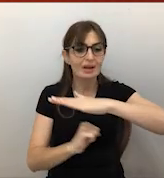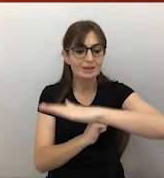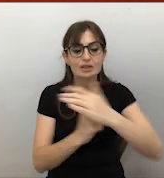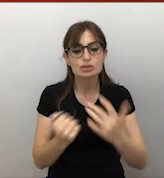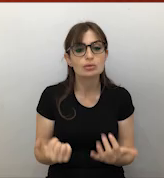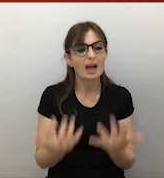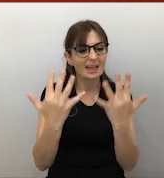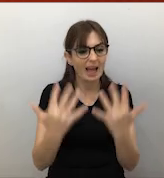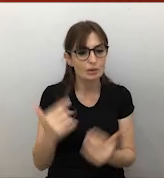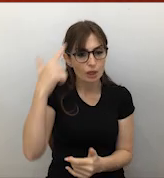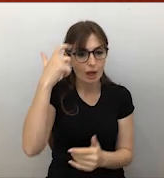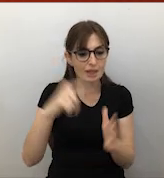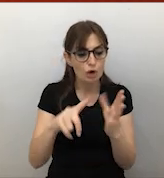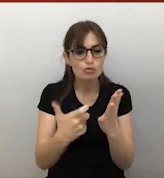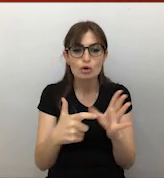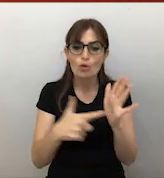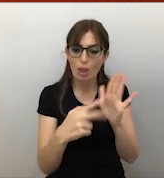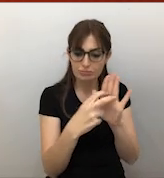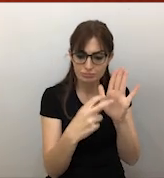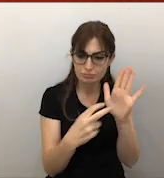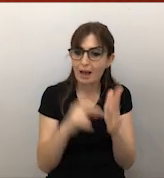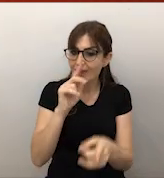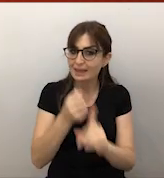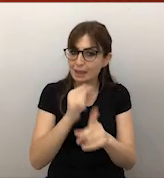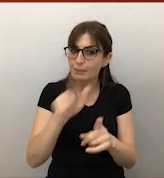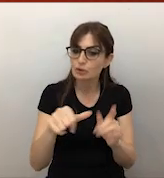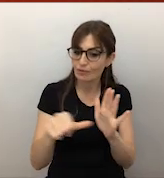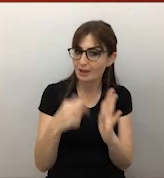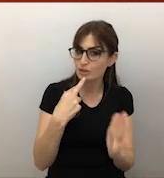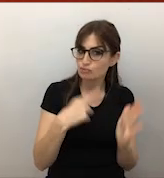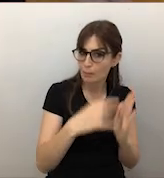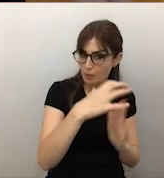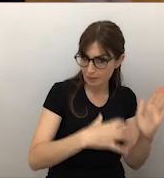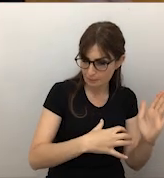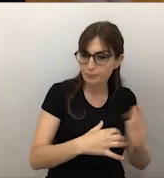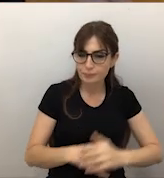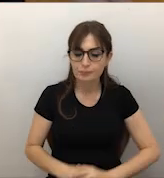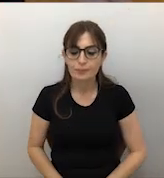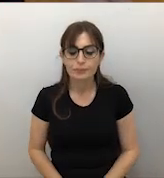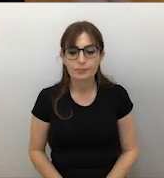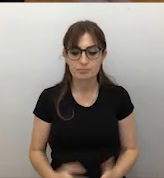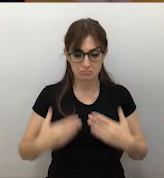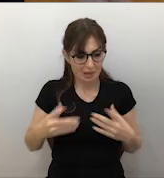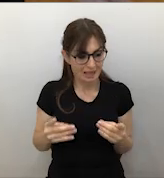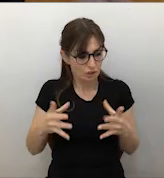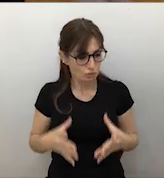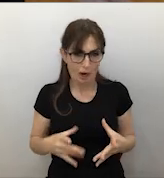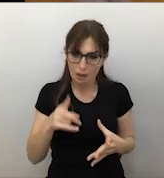concept of accrual accounting, and the impact of this on financial reporting. To begin, as a director, you should expect